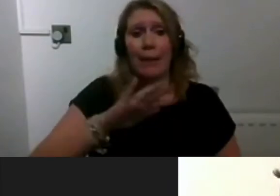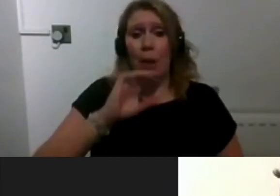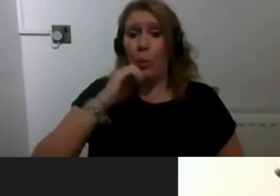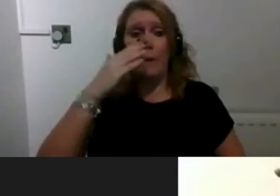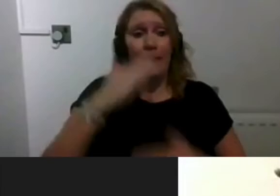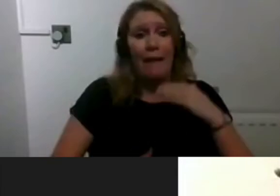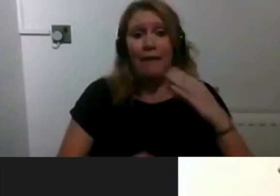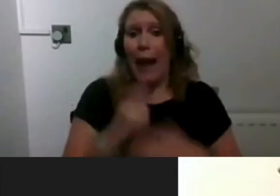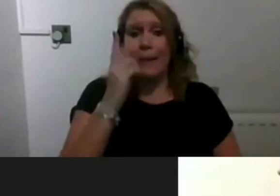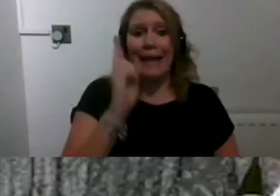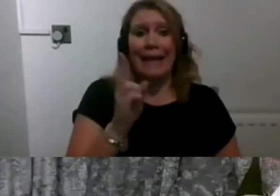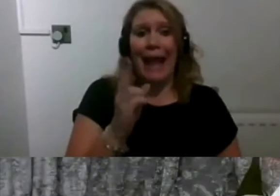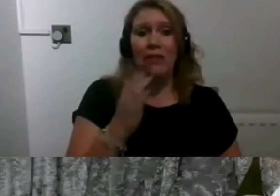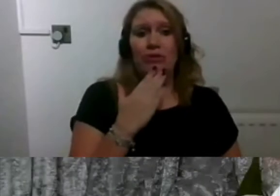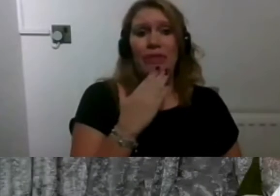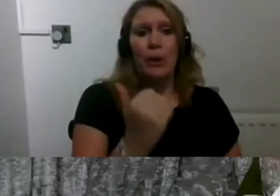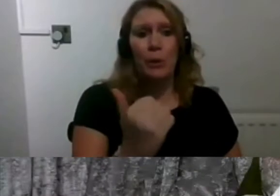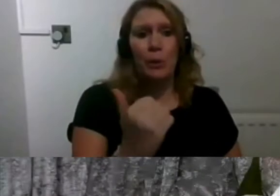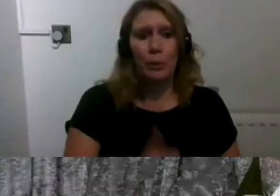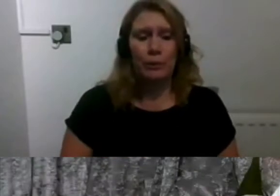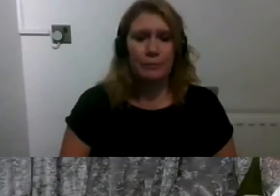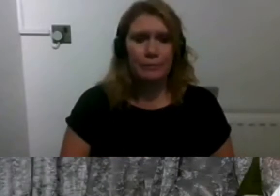Thank you Grace and that's a great